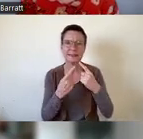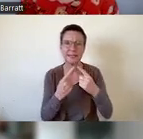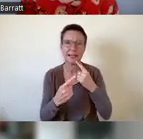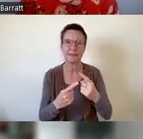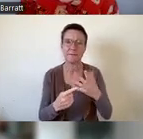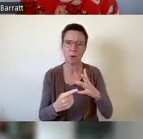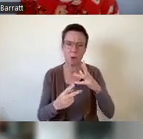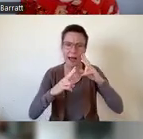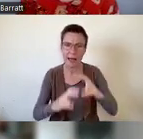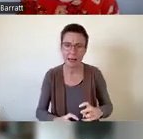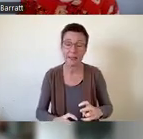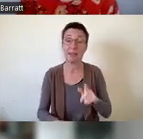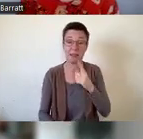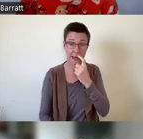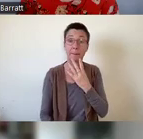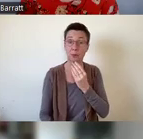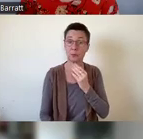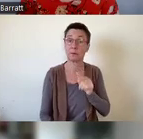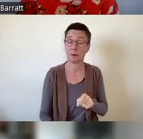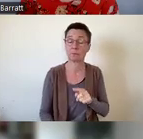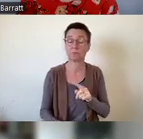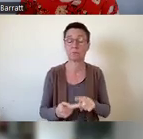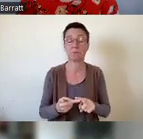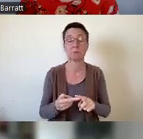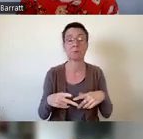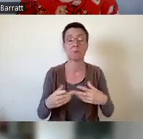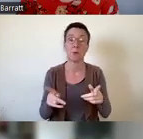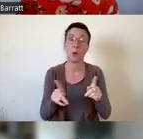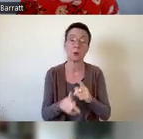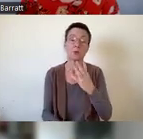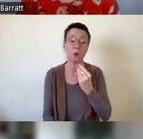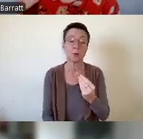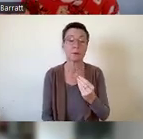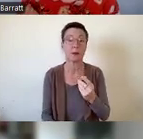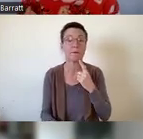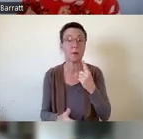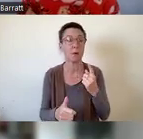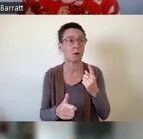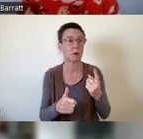It's useful in terms of auto-inviting people